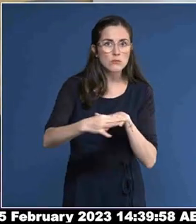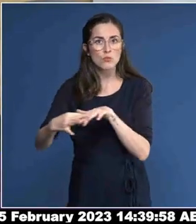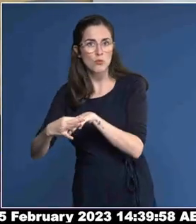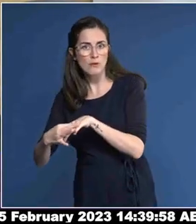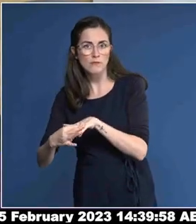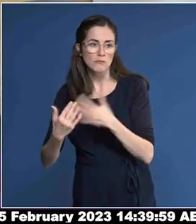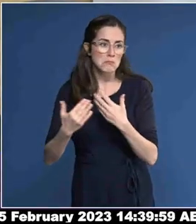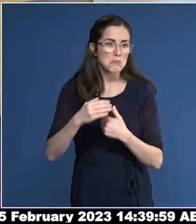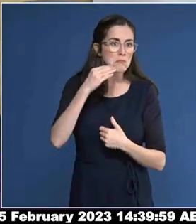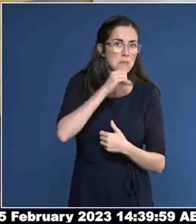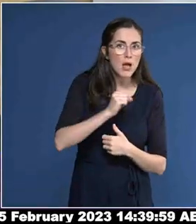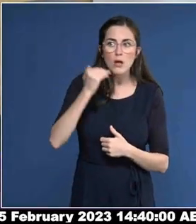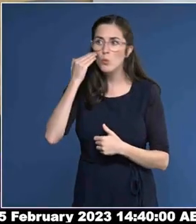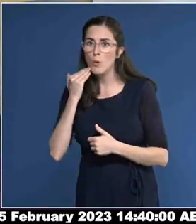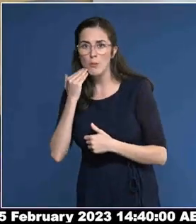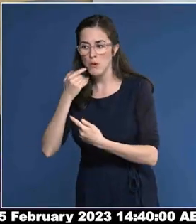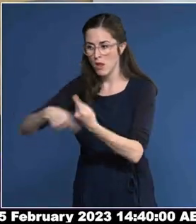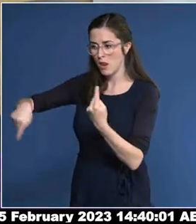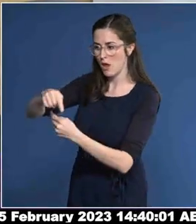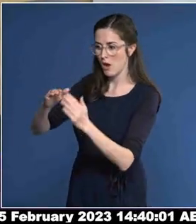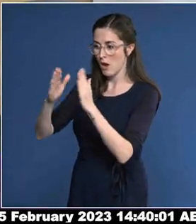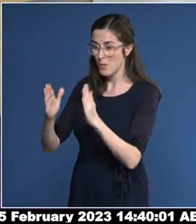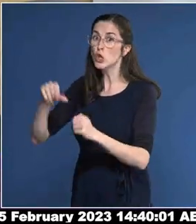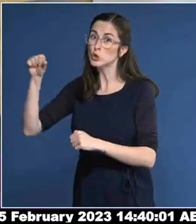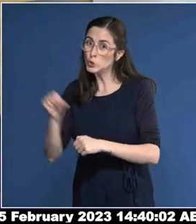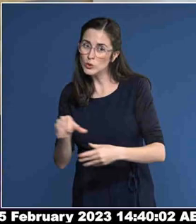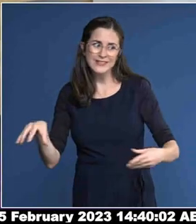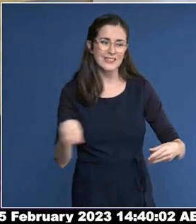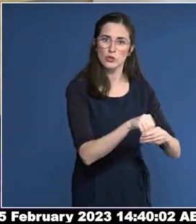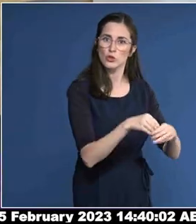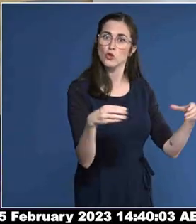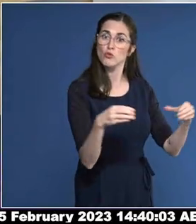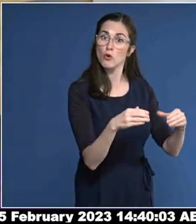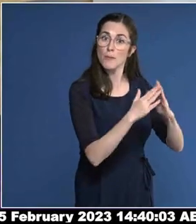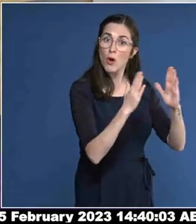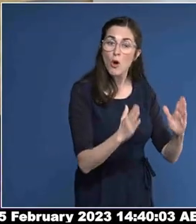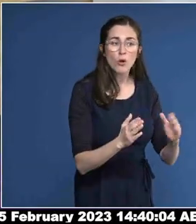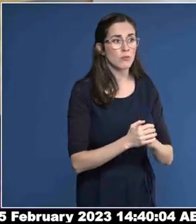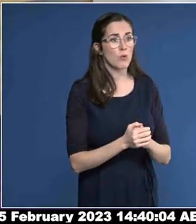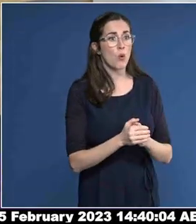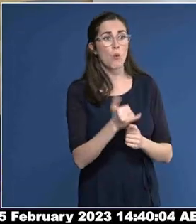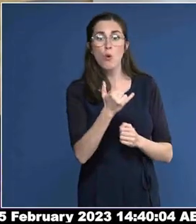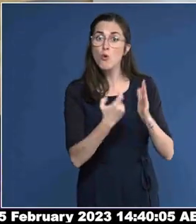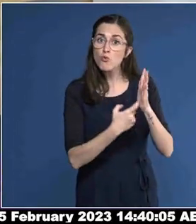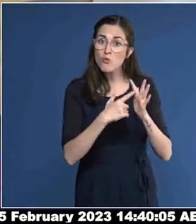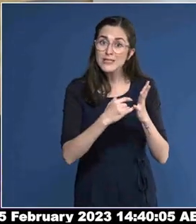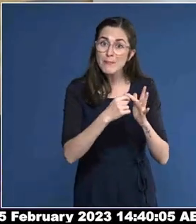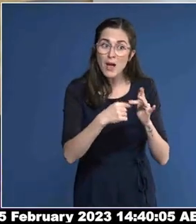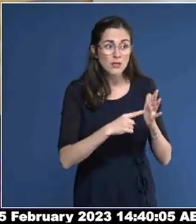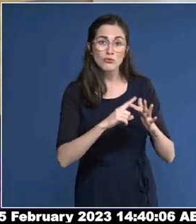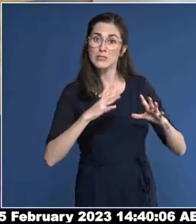group homes or even long respite services - long-care respite services or even ongoing